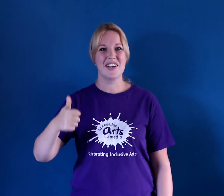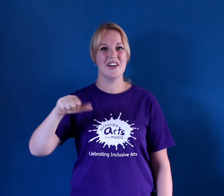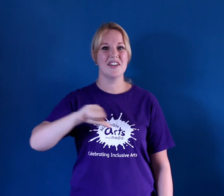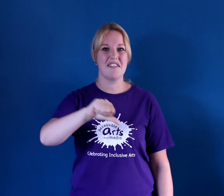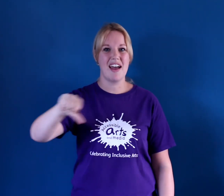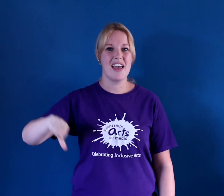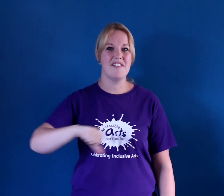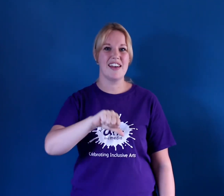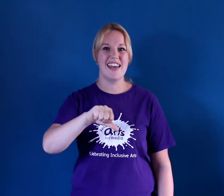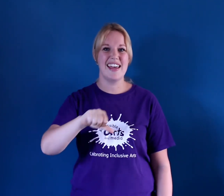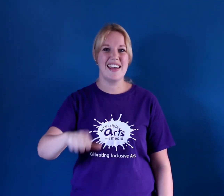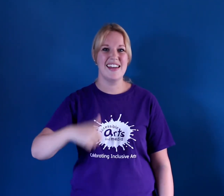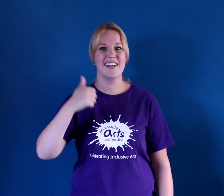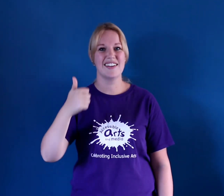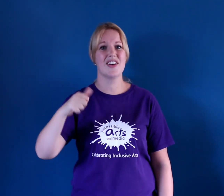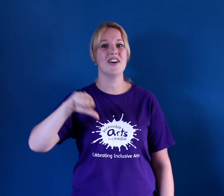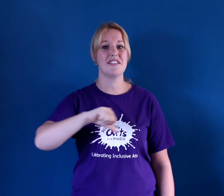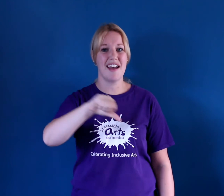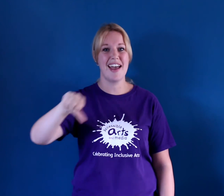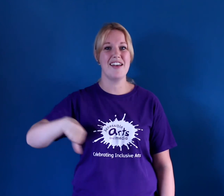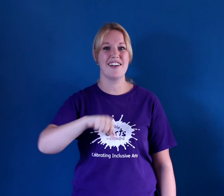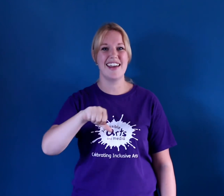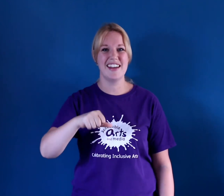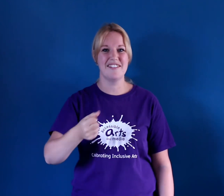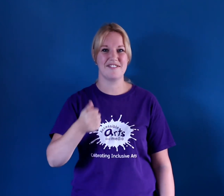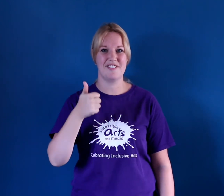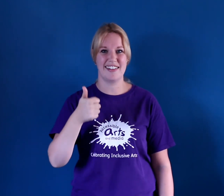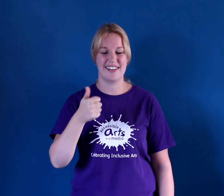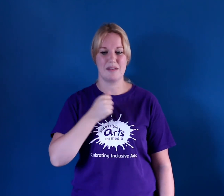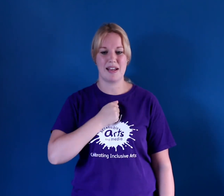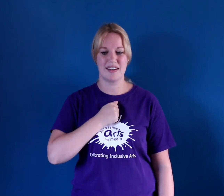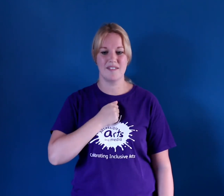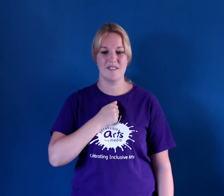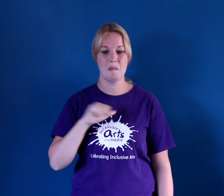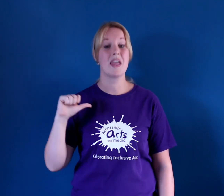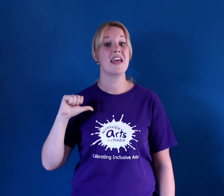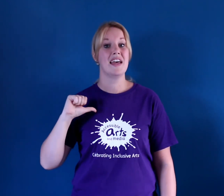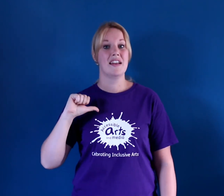Good gravy, good gravy. Fantastic my turn.